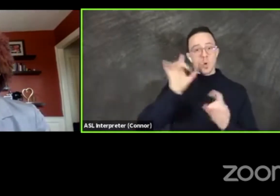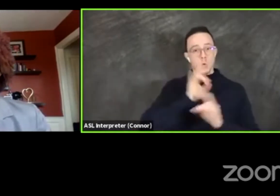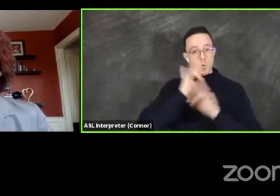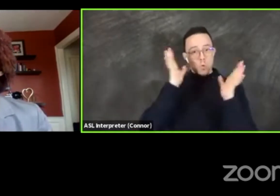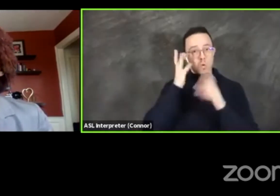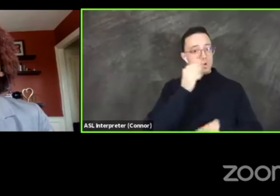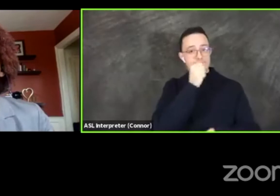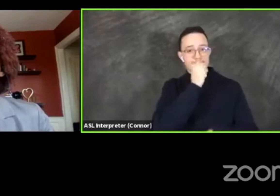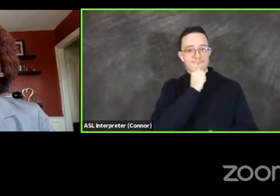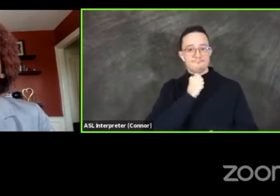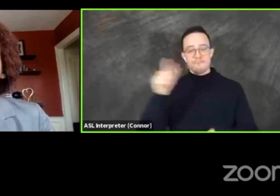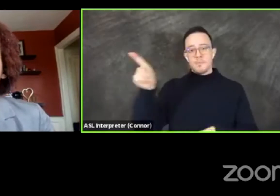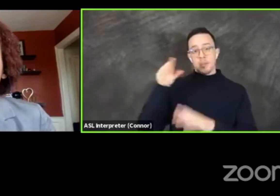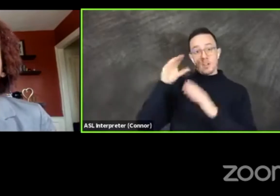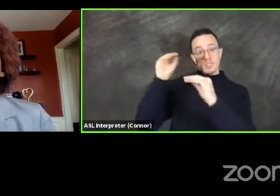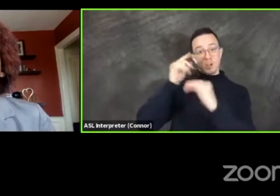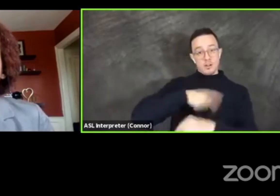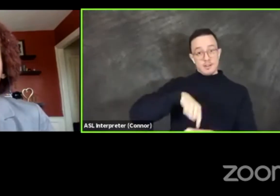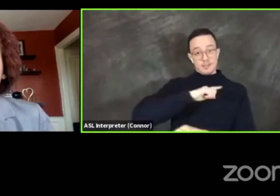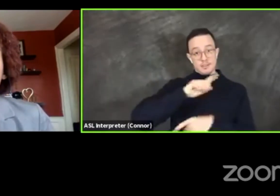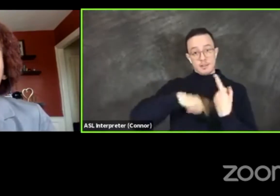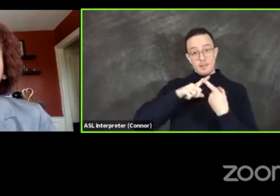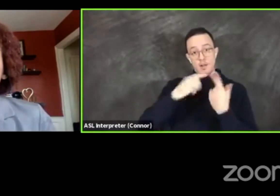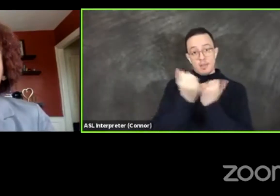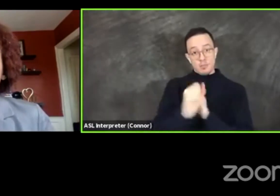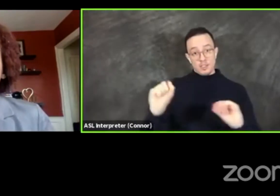DURING THE COLONIAL PERIOD, 41 PERCENT OF THE CITY'S